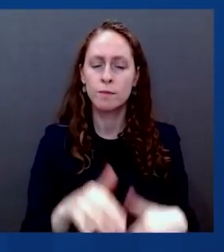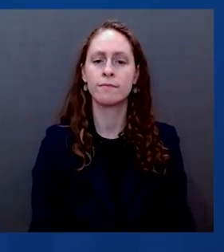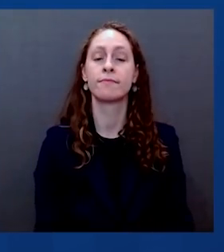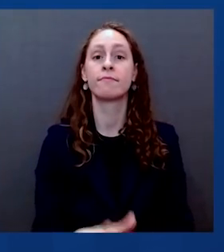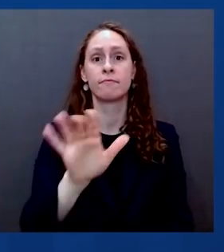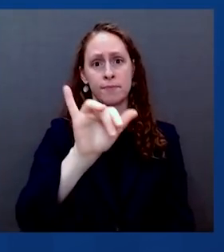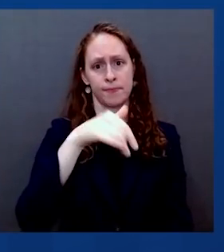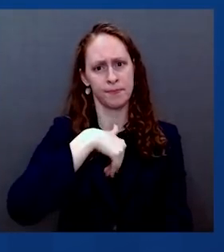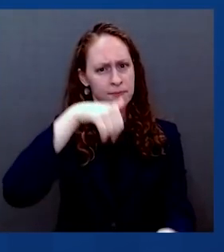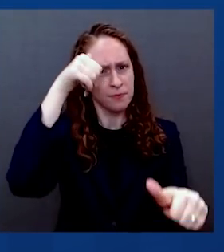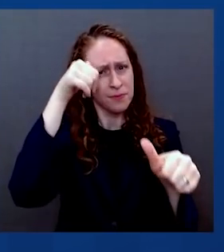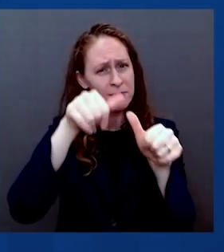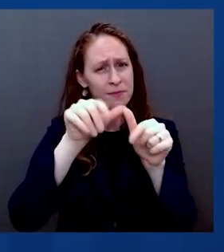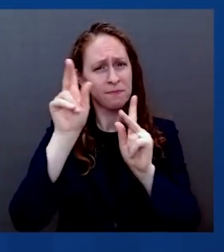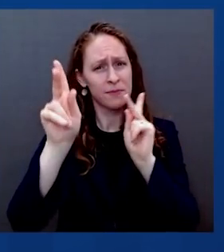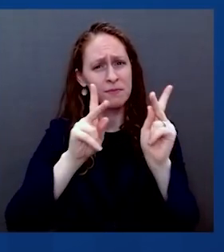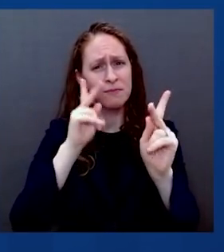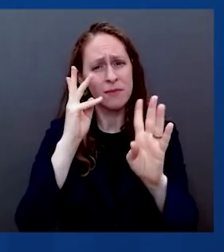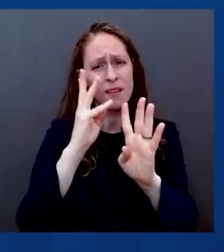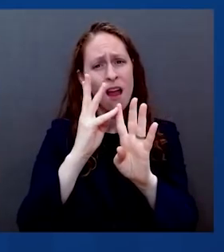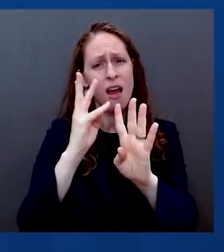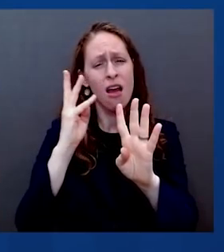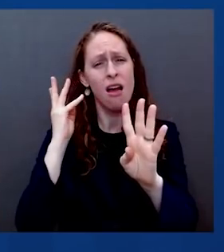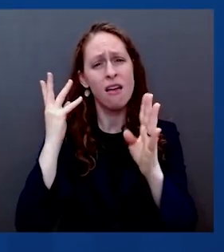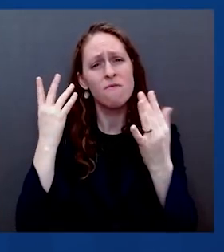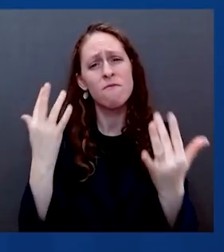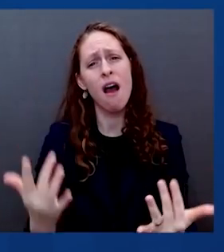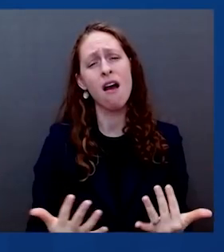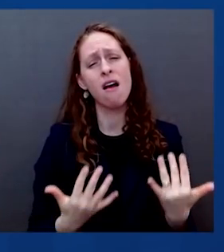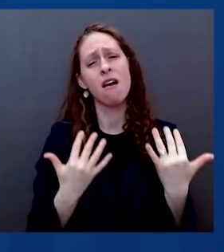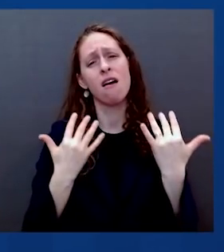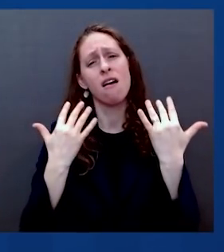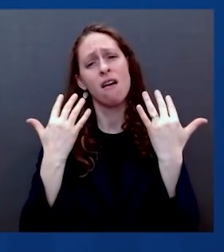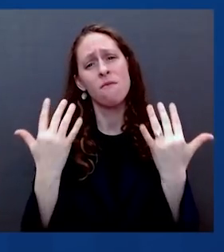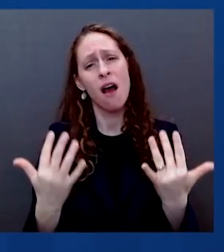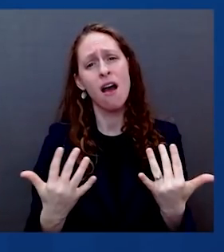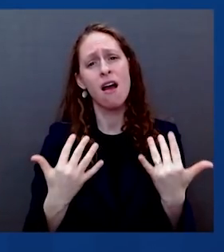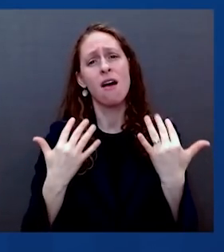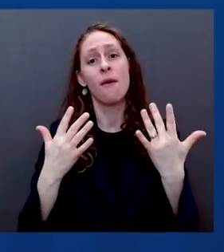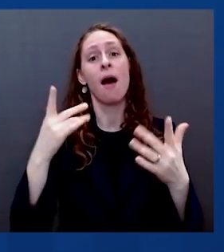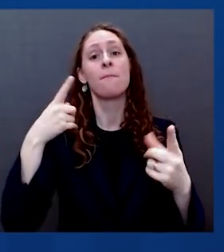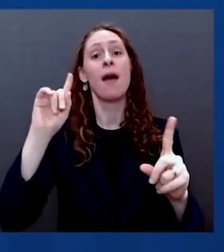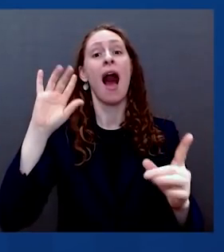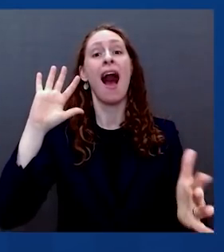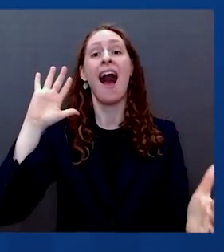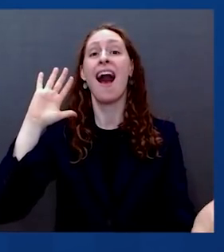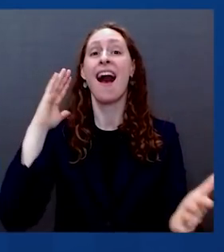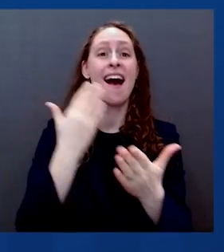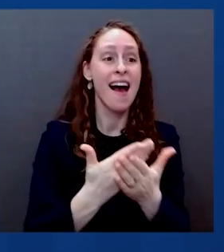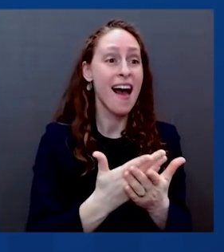because of technicalities. Small mishaps like misspelled names, incorrect addresses,